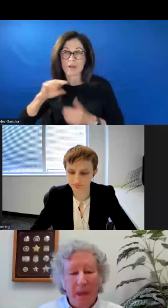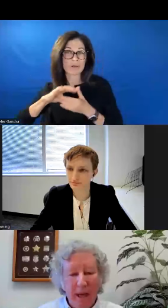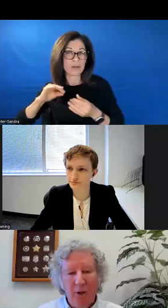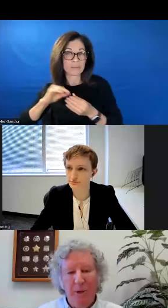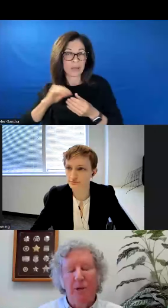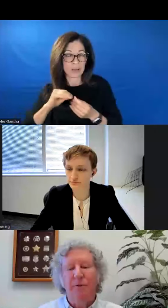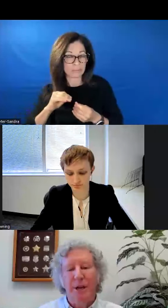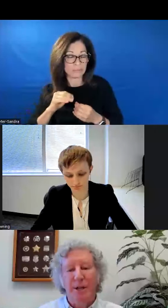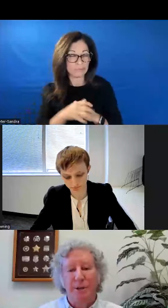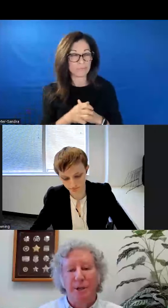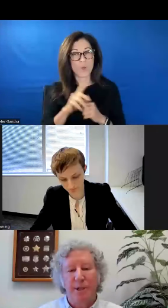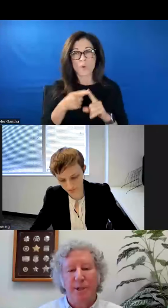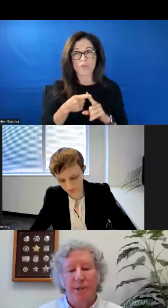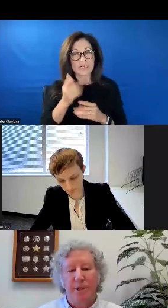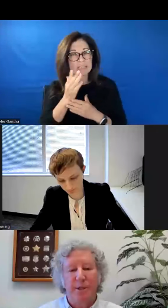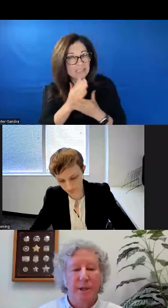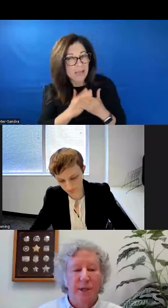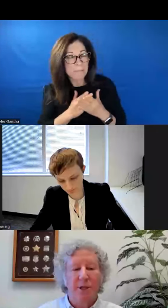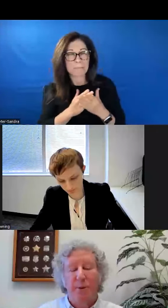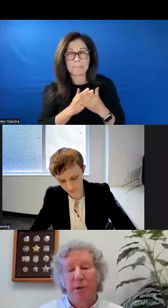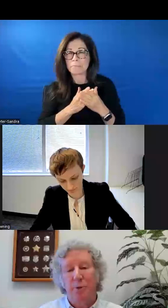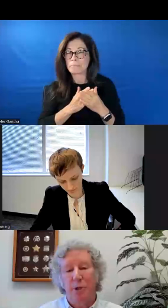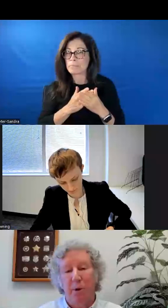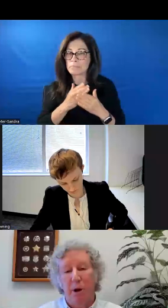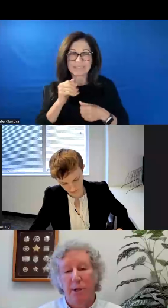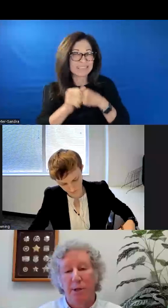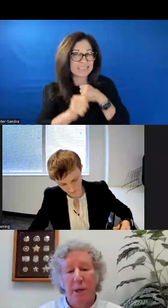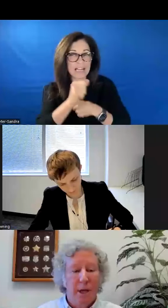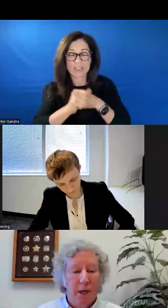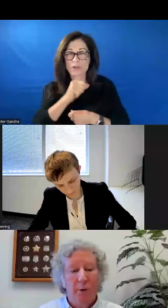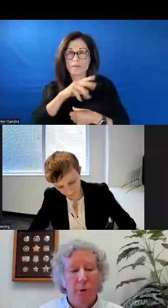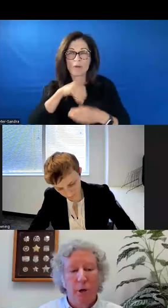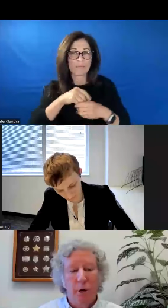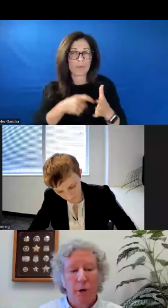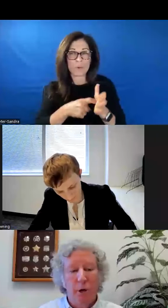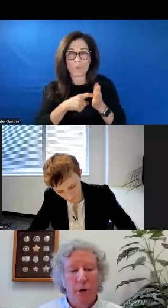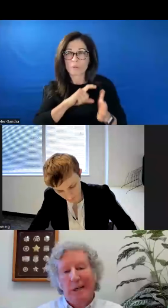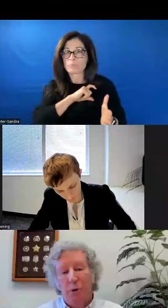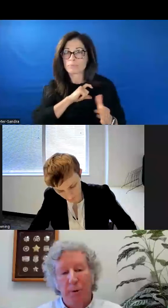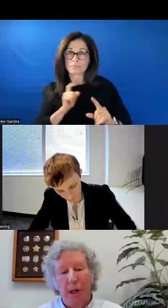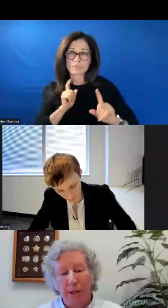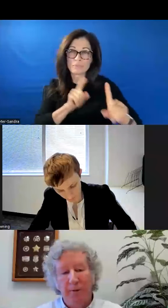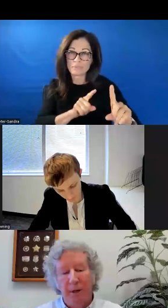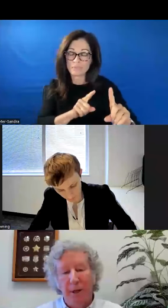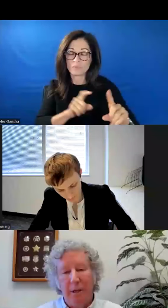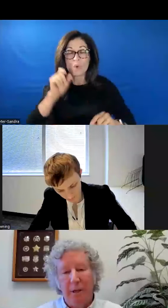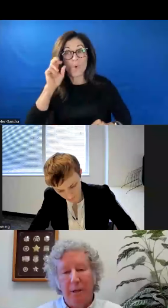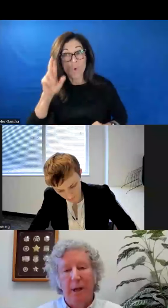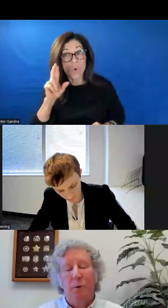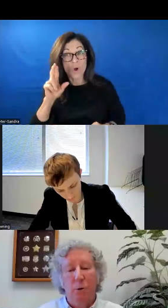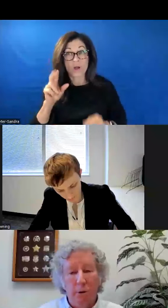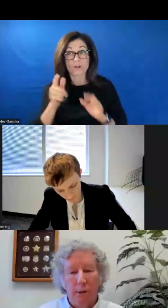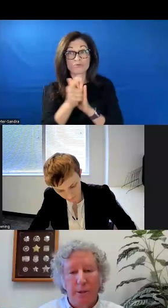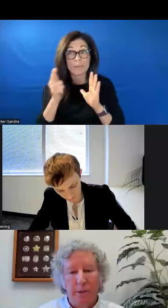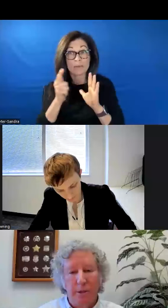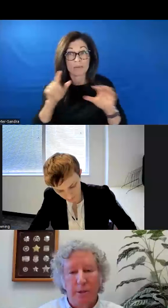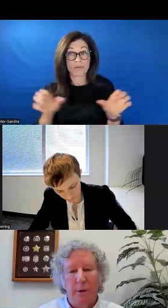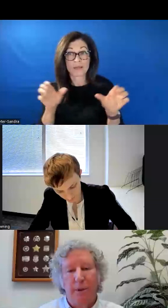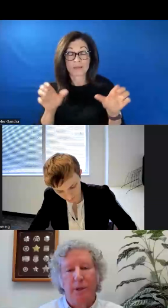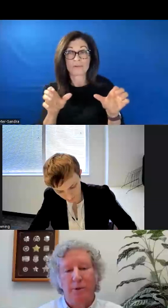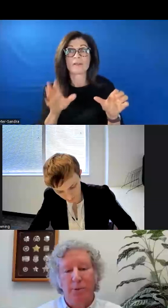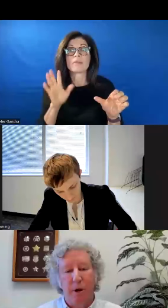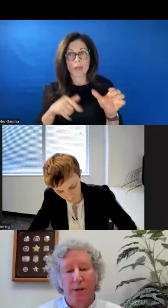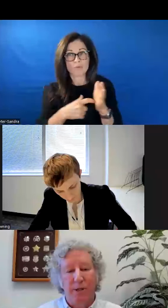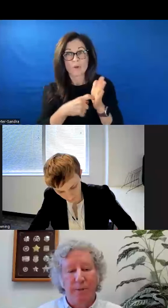ELEMENT THAT NEEDS A RESPONSE OR CRIMINAL ACTIVITY THAT WARRANTS A POLICE RESPONSE.